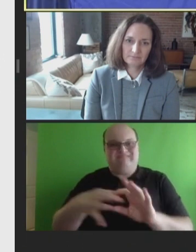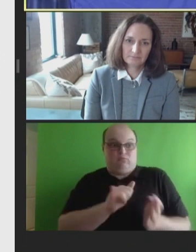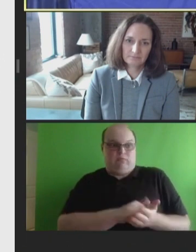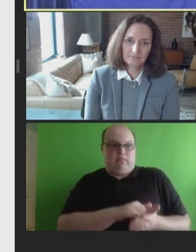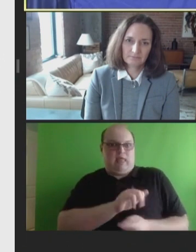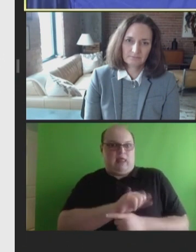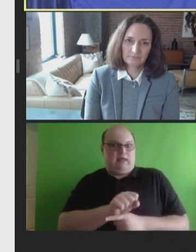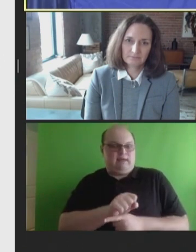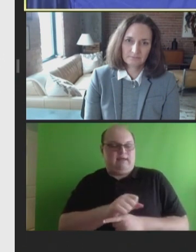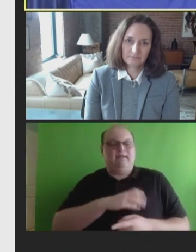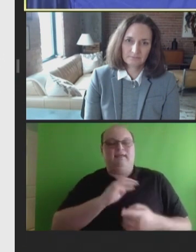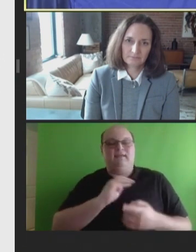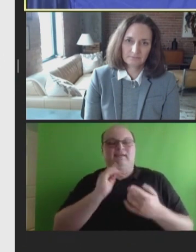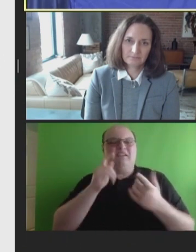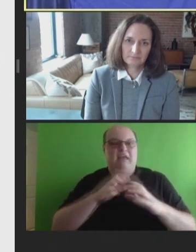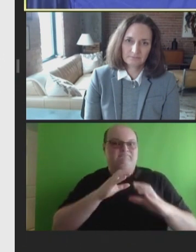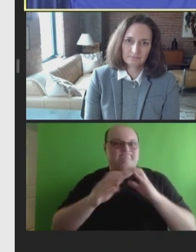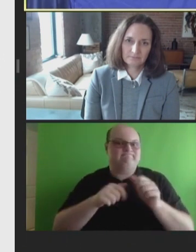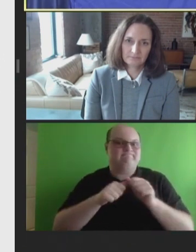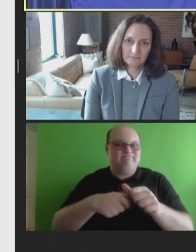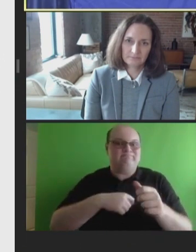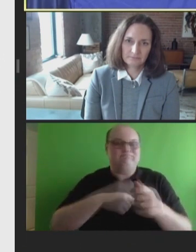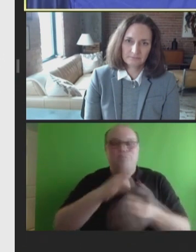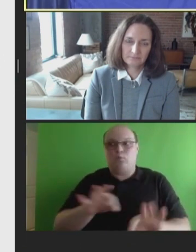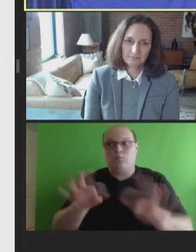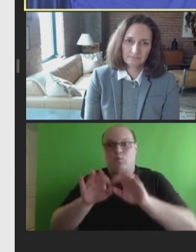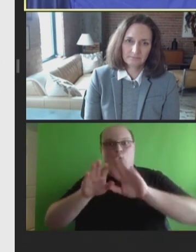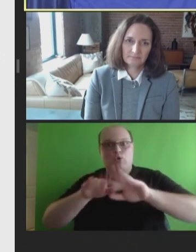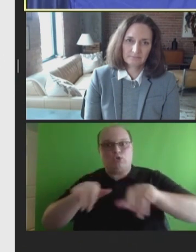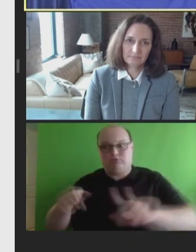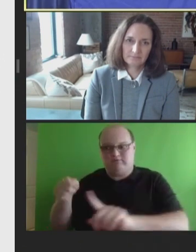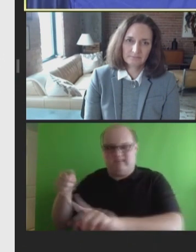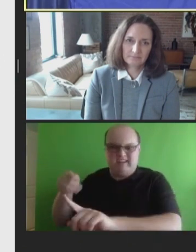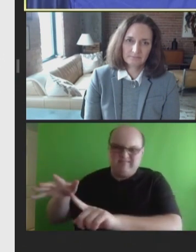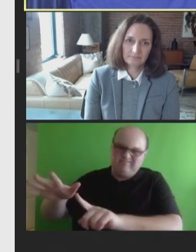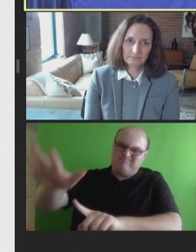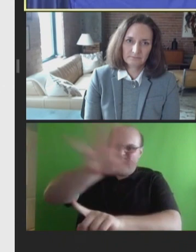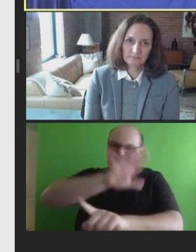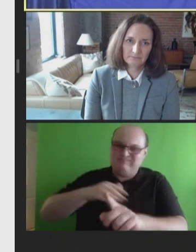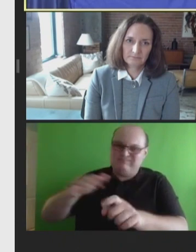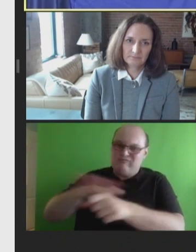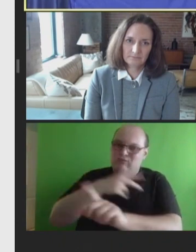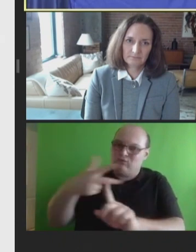so that we make sure that children can get a really important product I think is important.